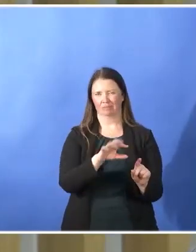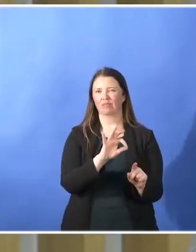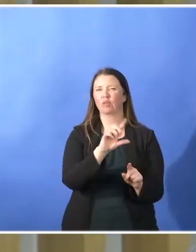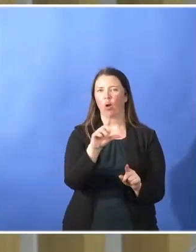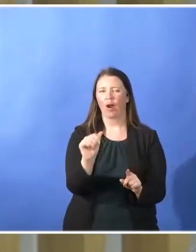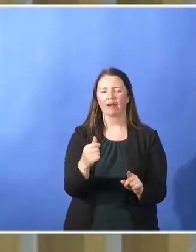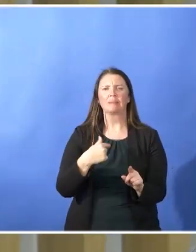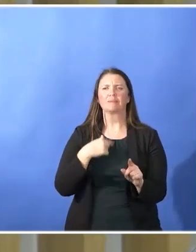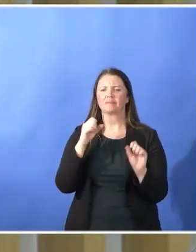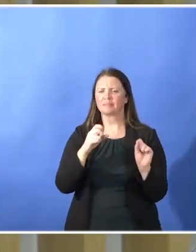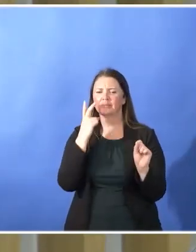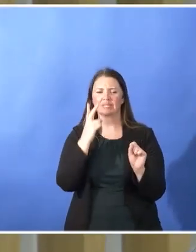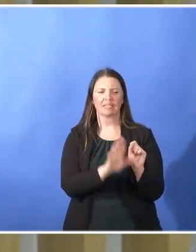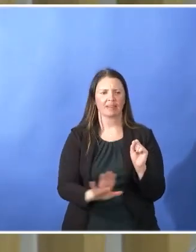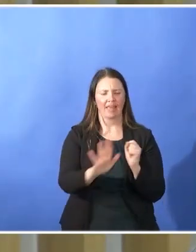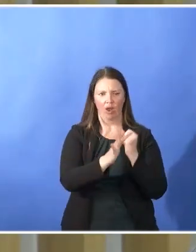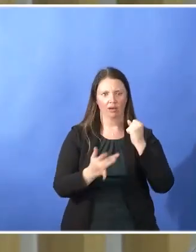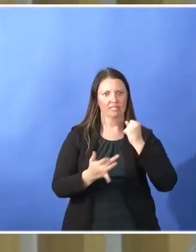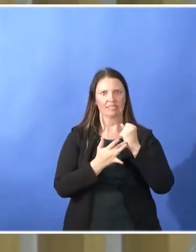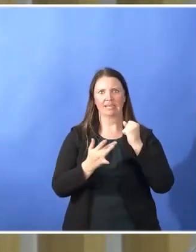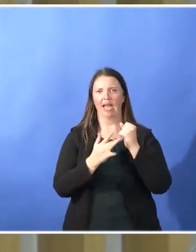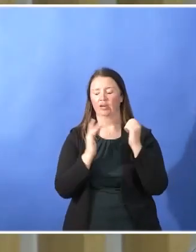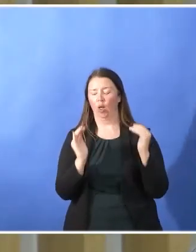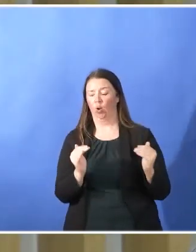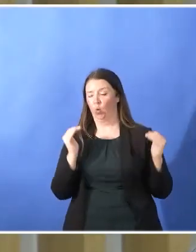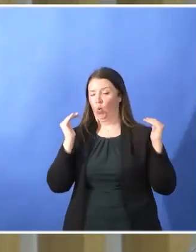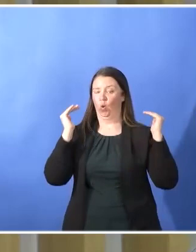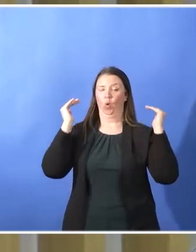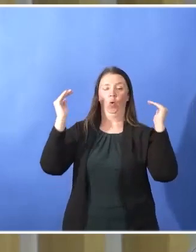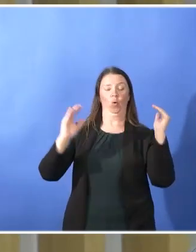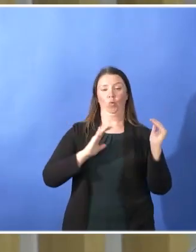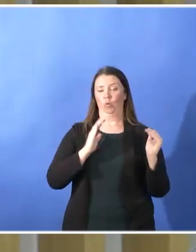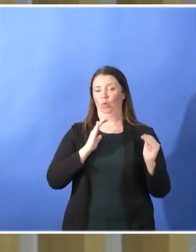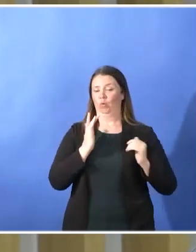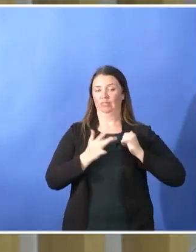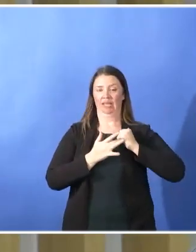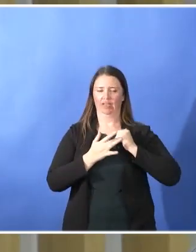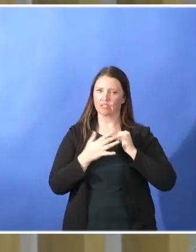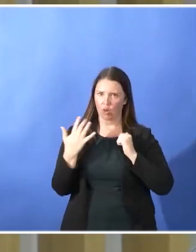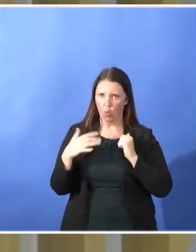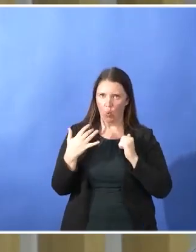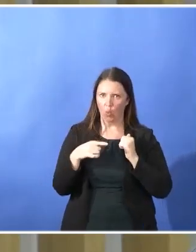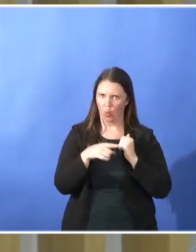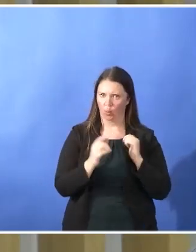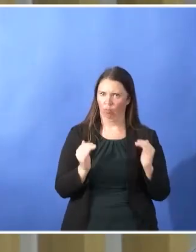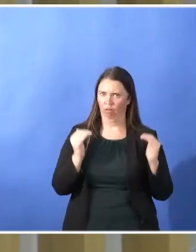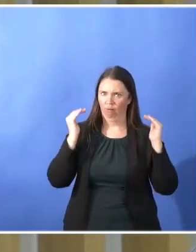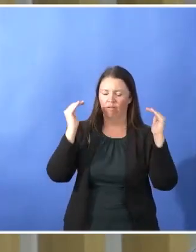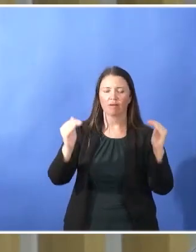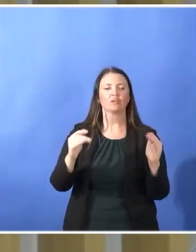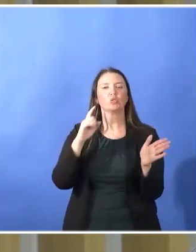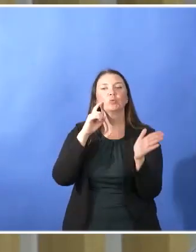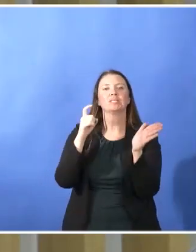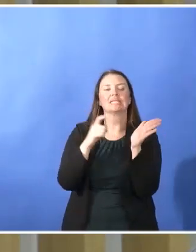STRESS ENOUGH HOW SOPHISTICATED THEY ARE IN DETECTING ADVERSE WEATHER EVENTS , BUT ALSO THE HUGE EMPHASIS THEY PLACE ON